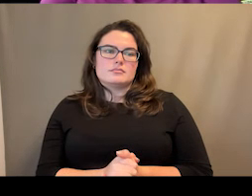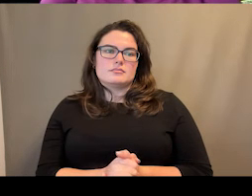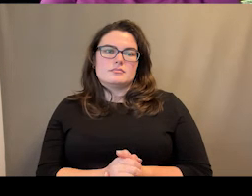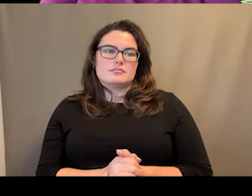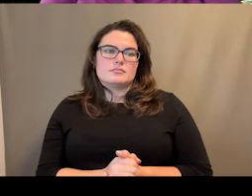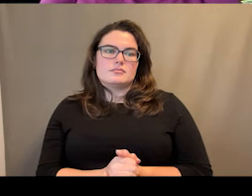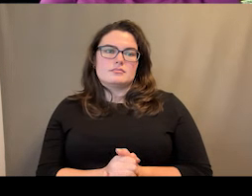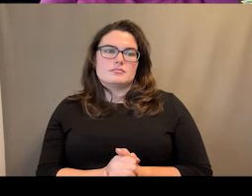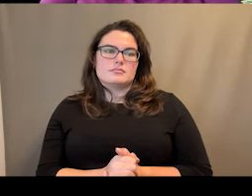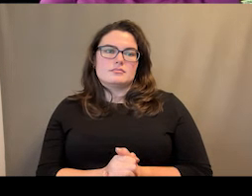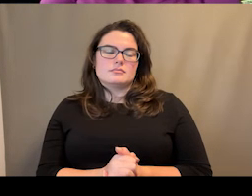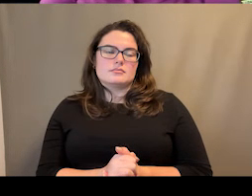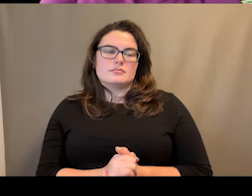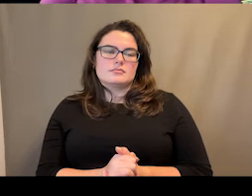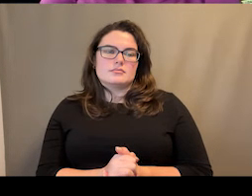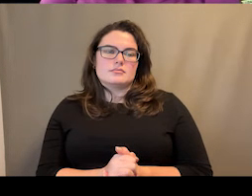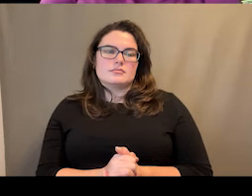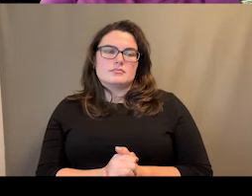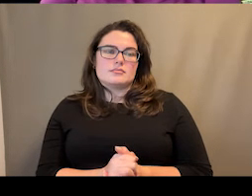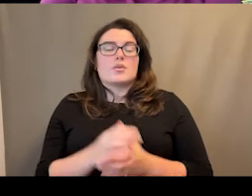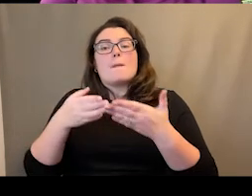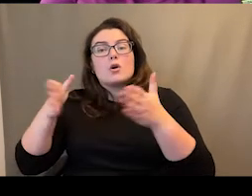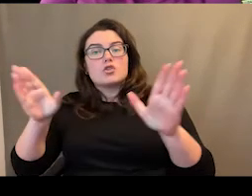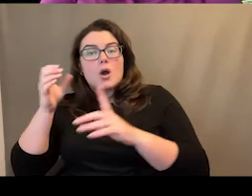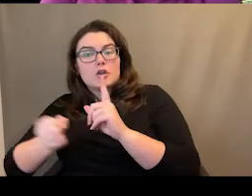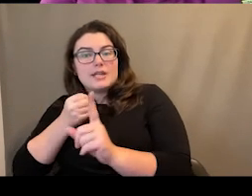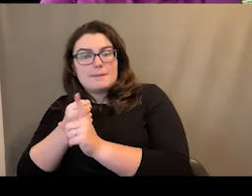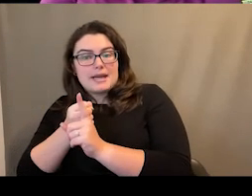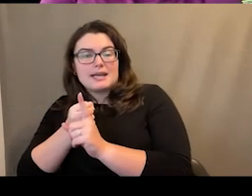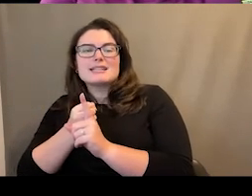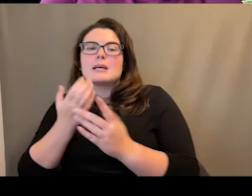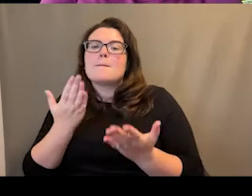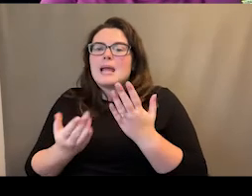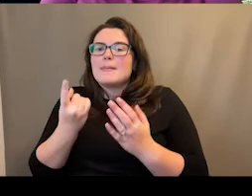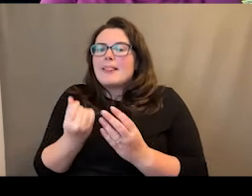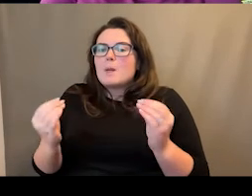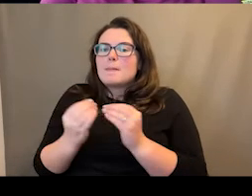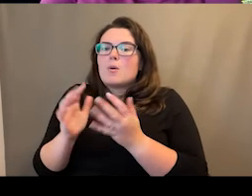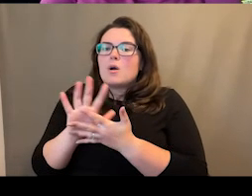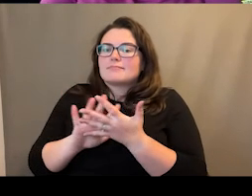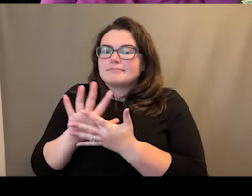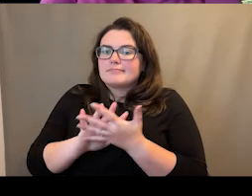Etc. However, broader impacts may be a little more fuzzy for some,